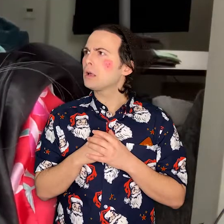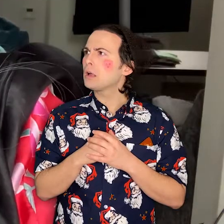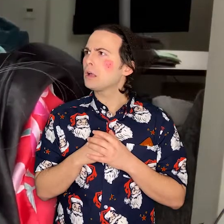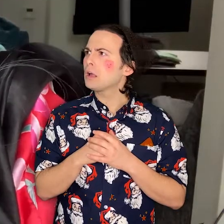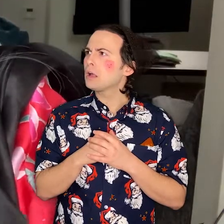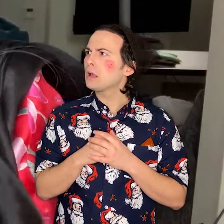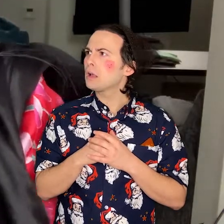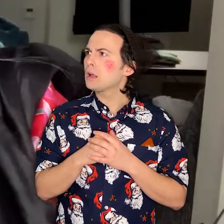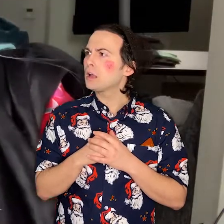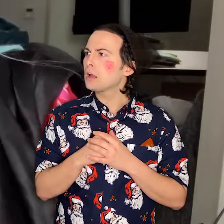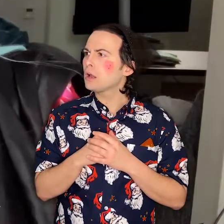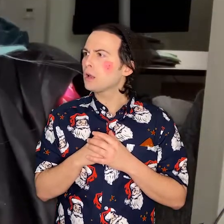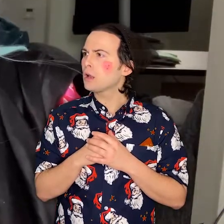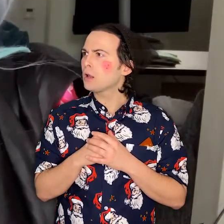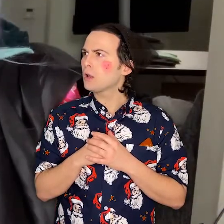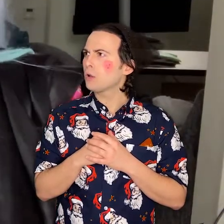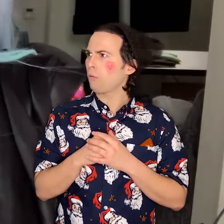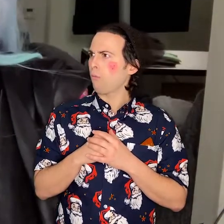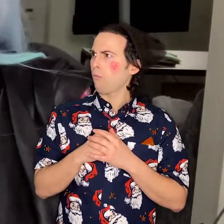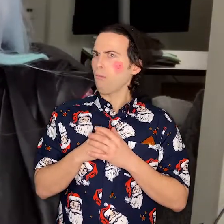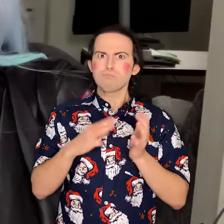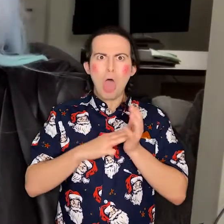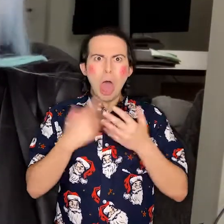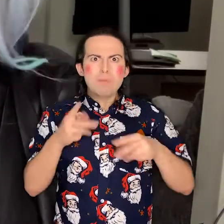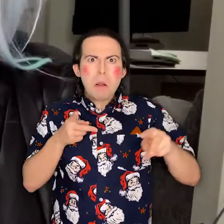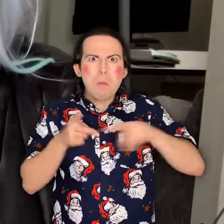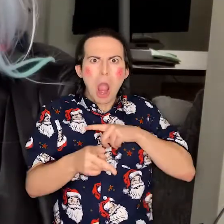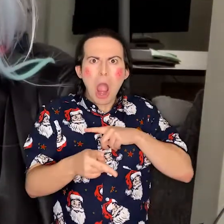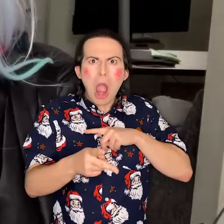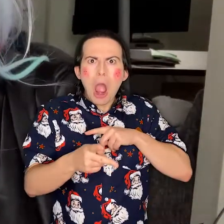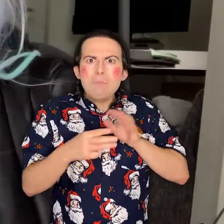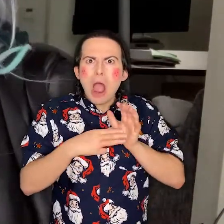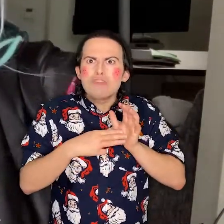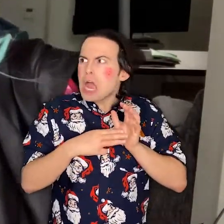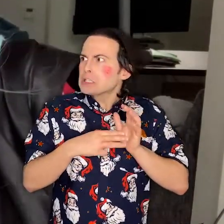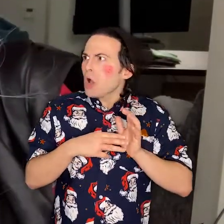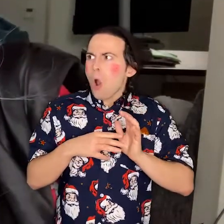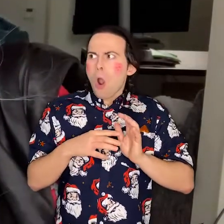at drawing. Next thing, big Morelos has put a slide tackle on her. Upends Margaret…and